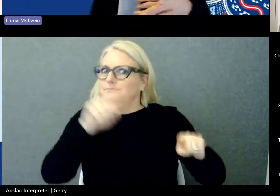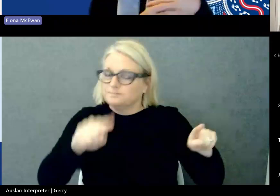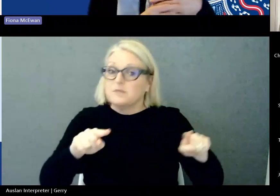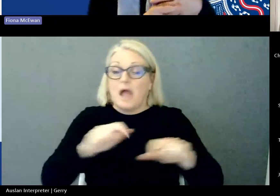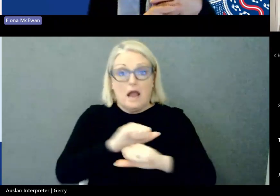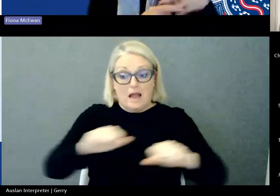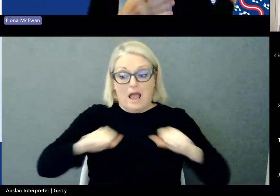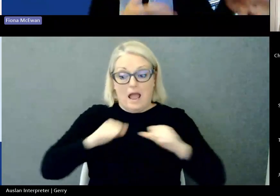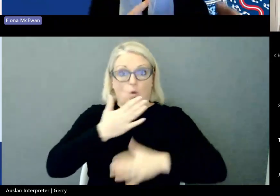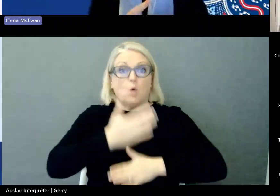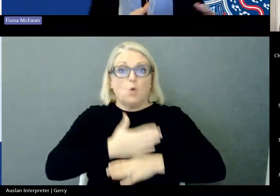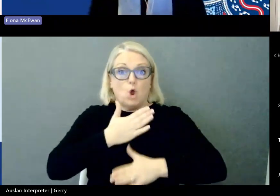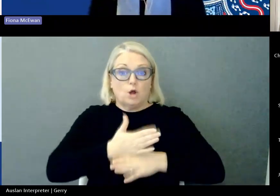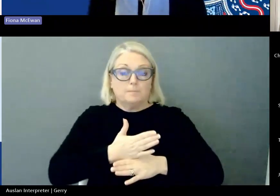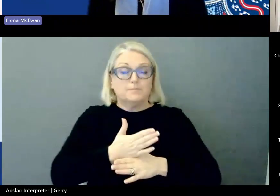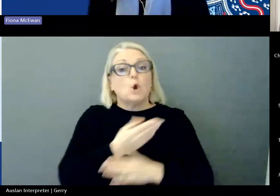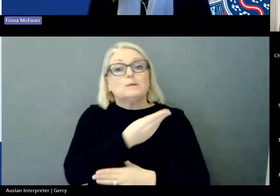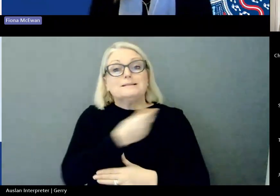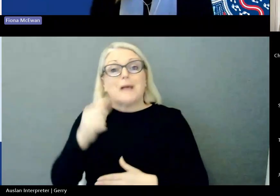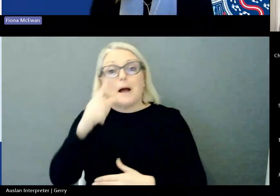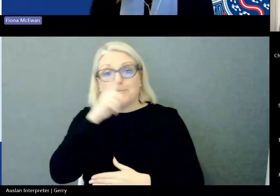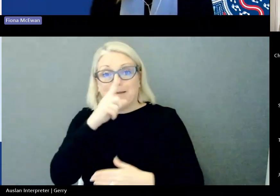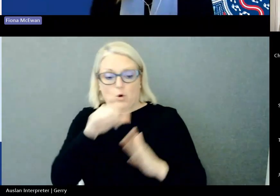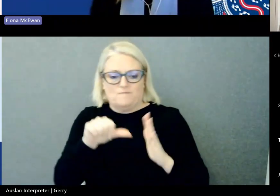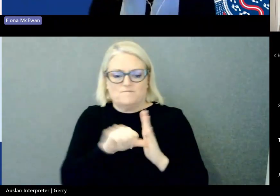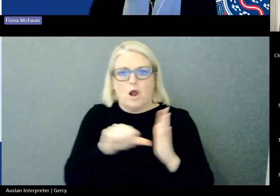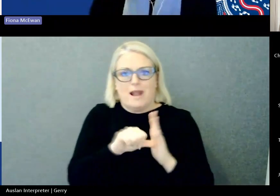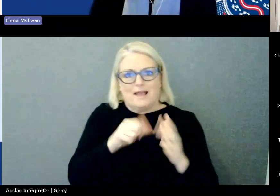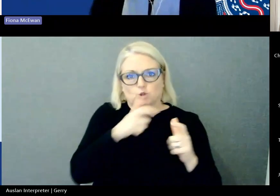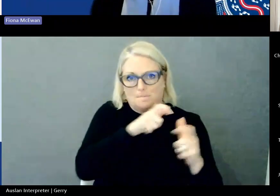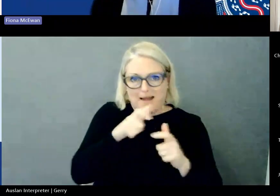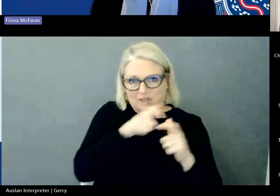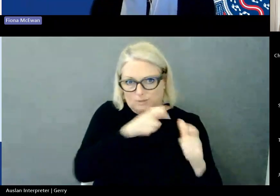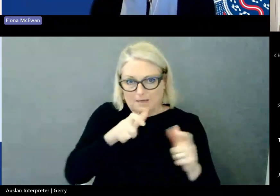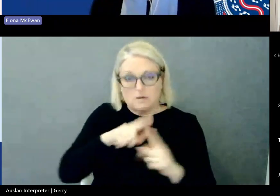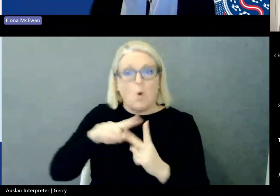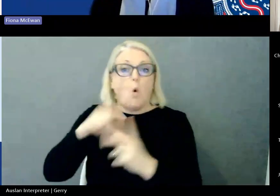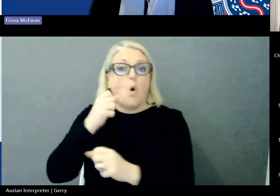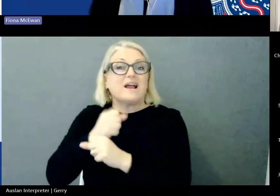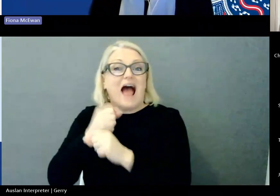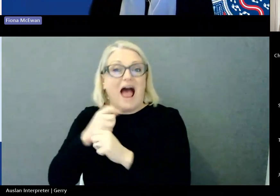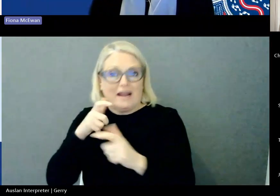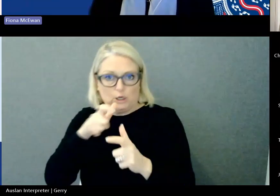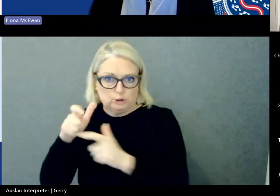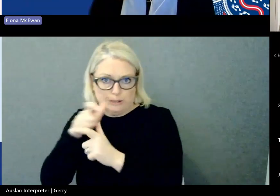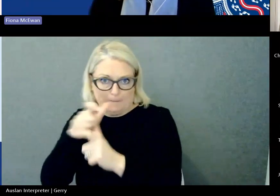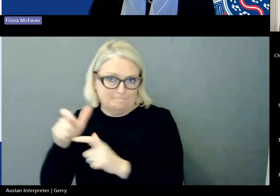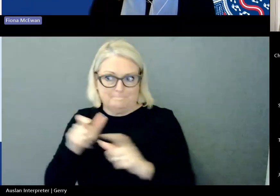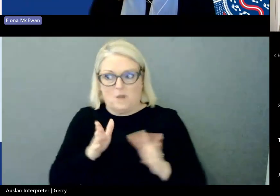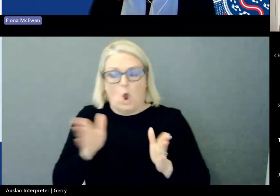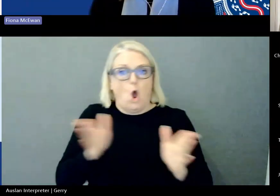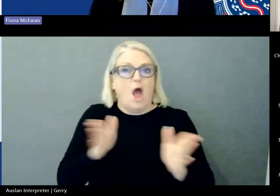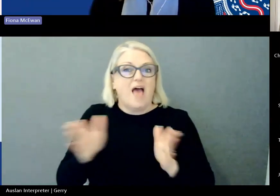that are under financial management or guardianship orders. And I think for me, we're in our early days of our journey in service design